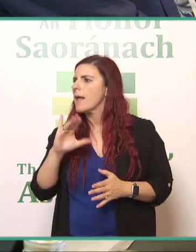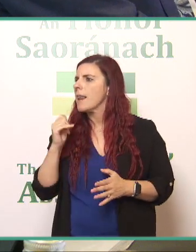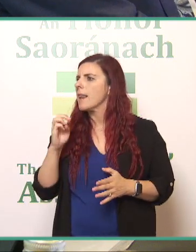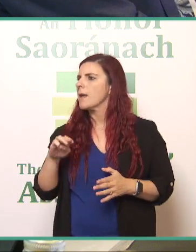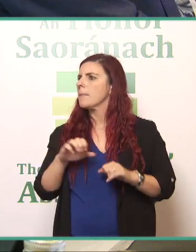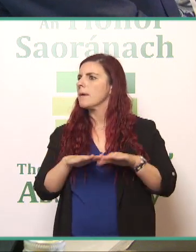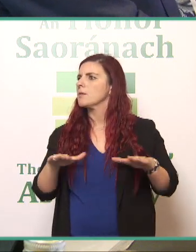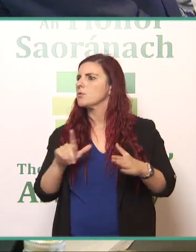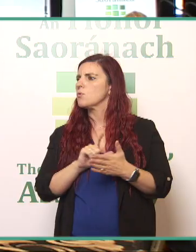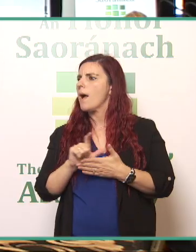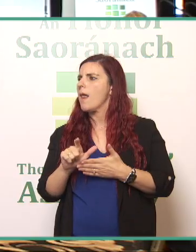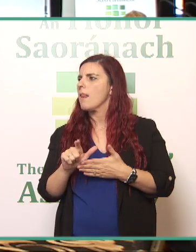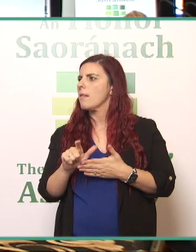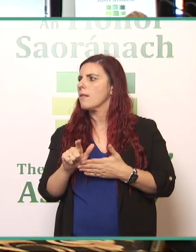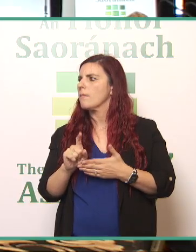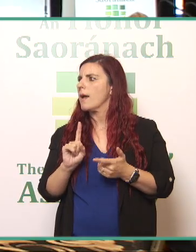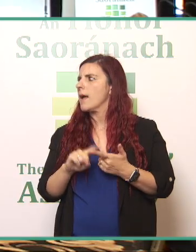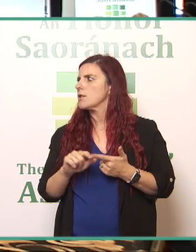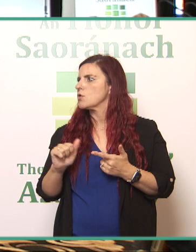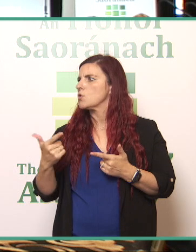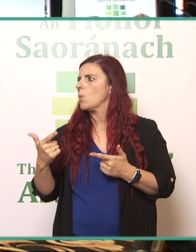a hand up and we had a hand up at two as well. And so